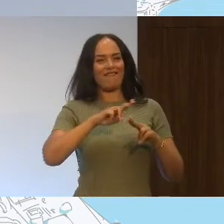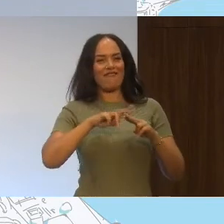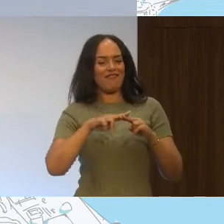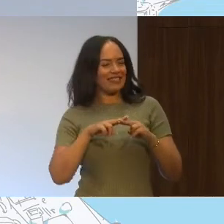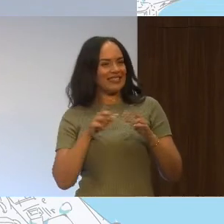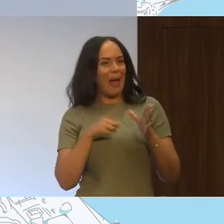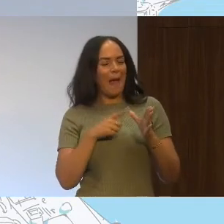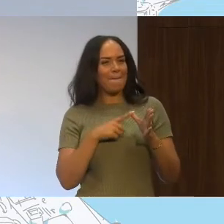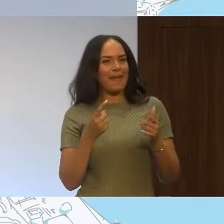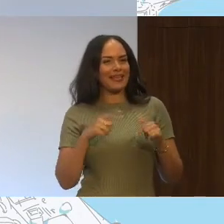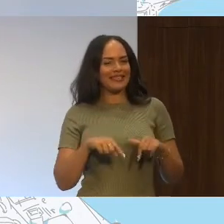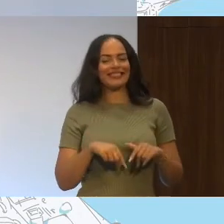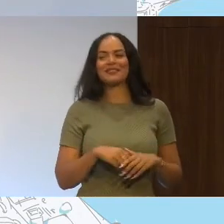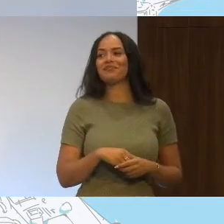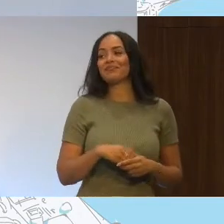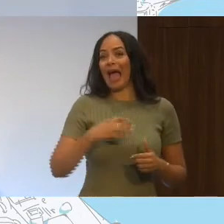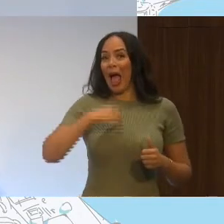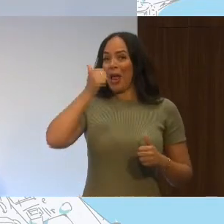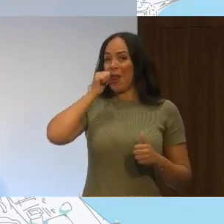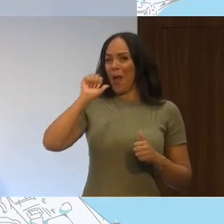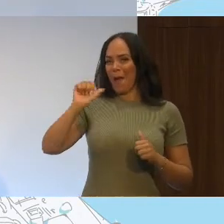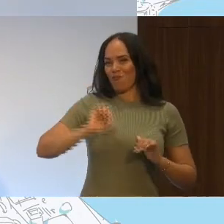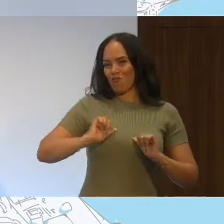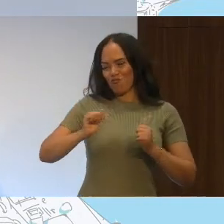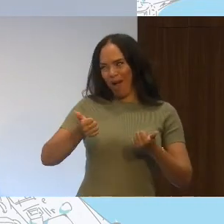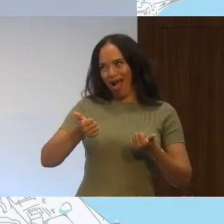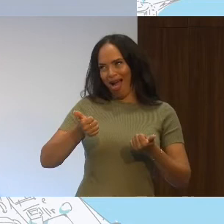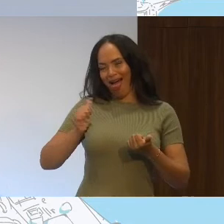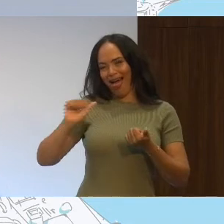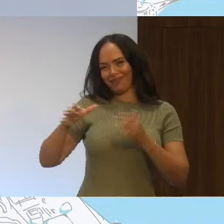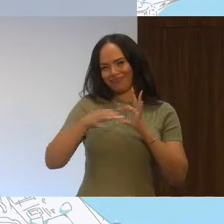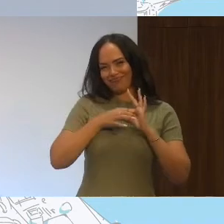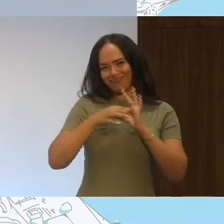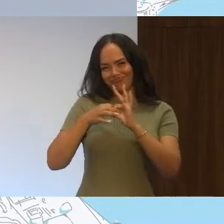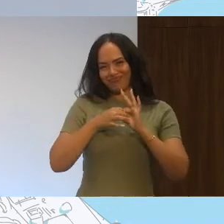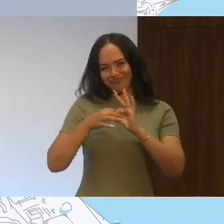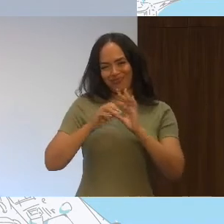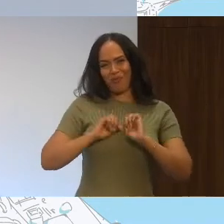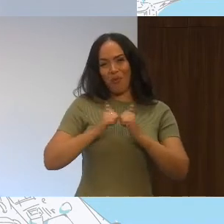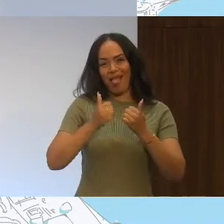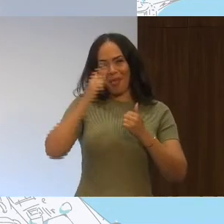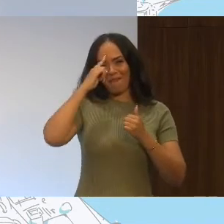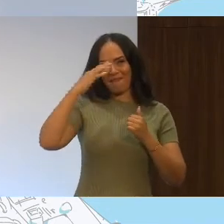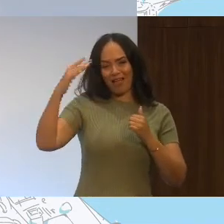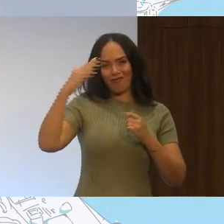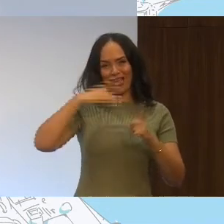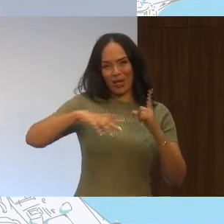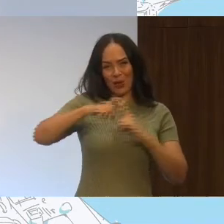Fiaz, I know particularly well because he has been a loyal servant both to the migraine community but also to the trust itself.